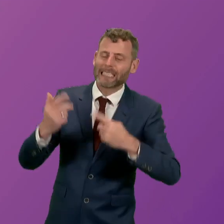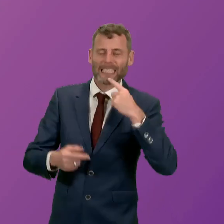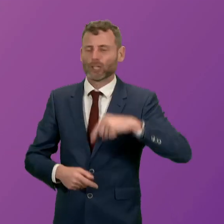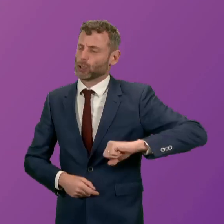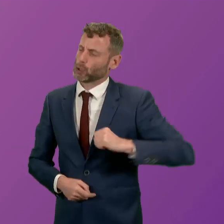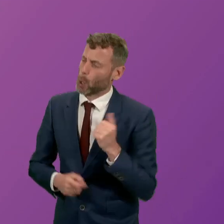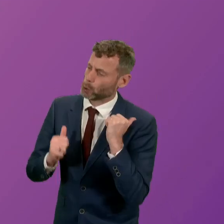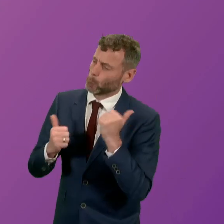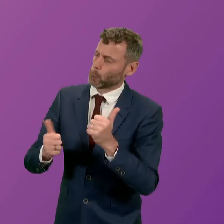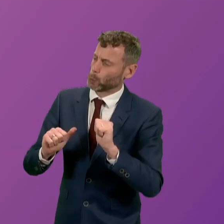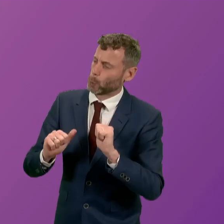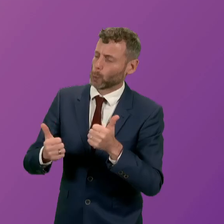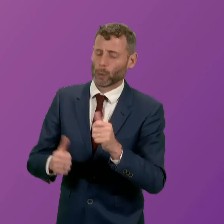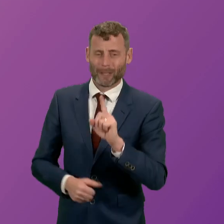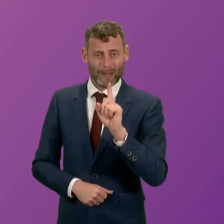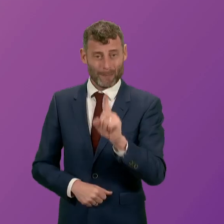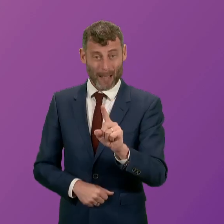not. However, as I have highlighted for the decade that I have been a member of this Parliament, when